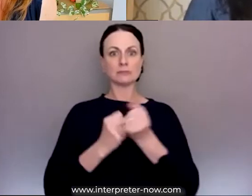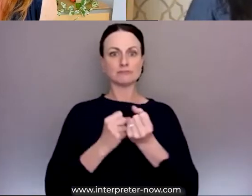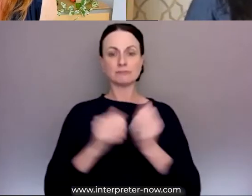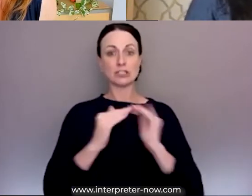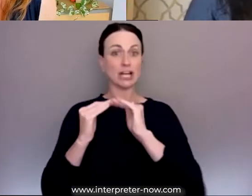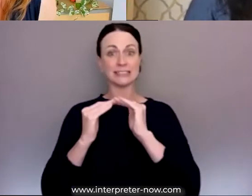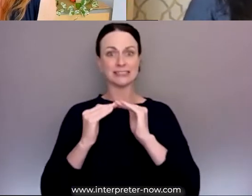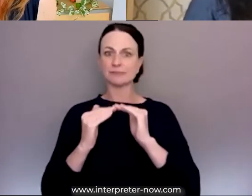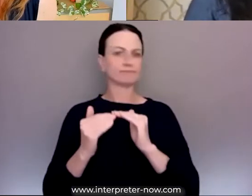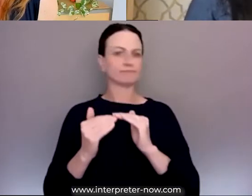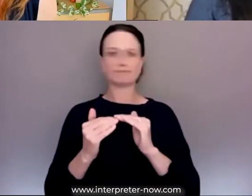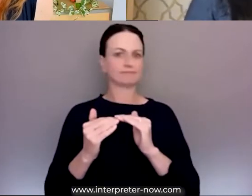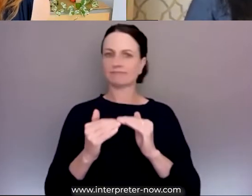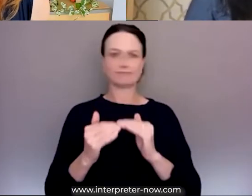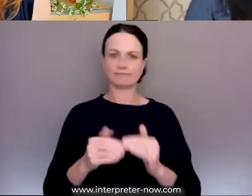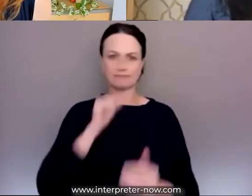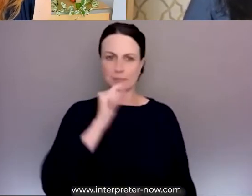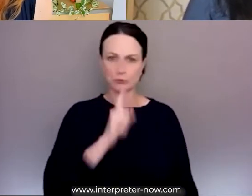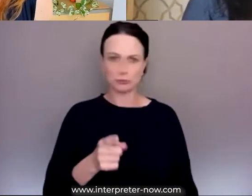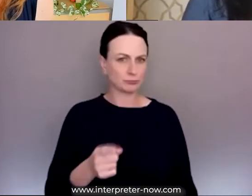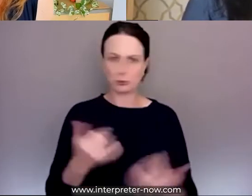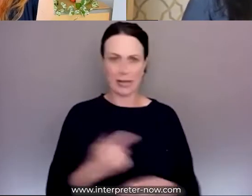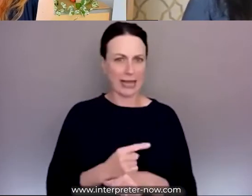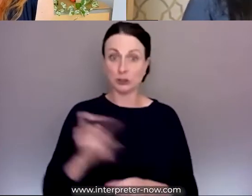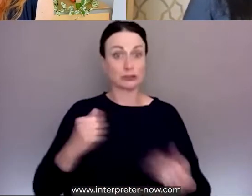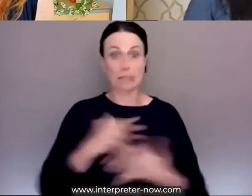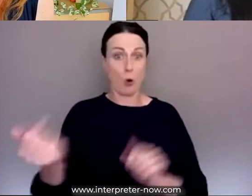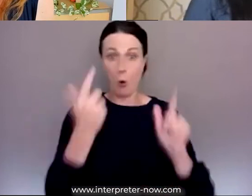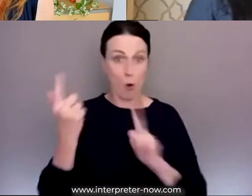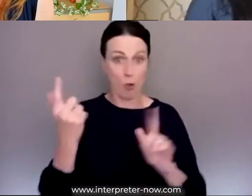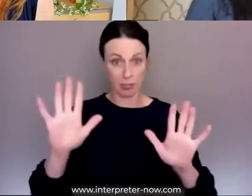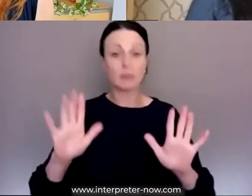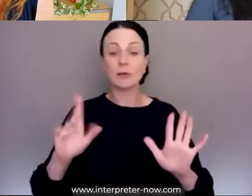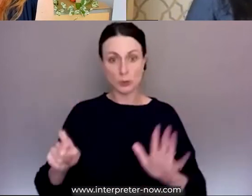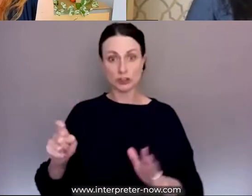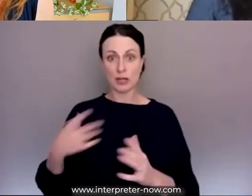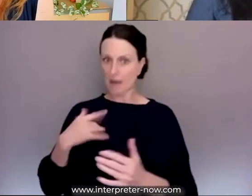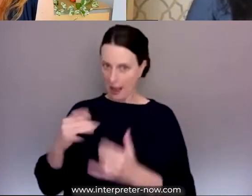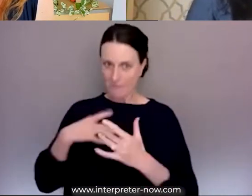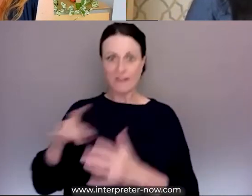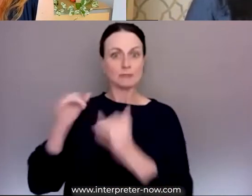That should scare absolutely everybody. That is a place where we should be able to find common ground.